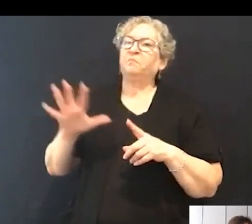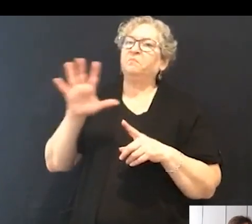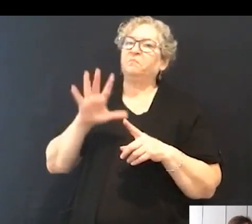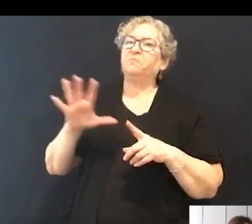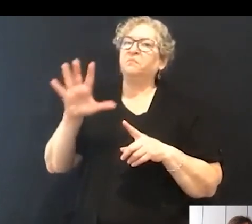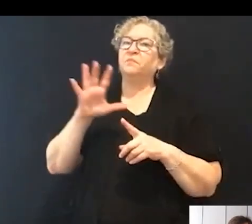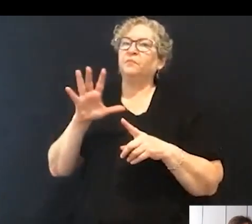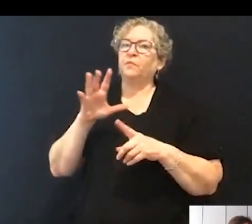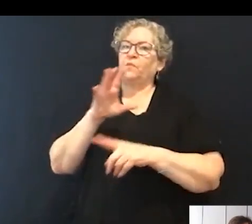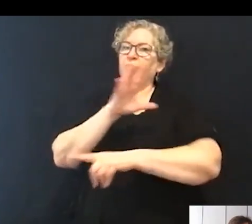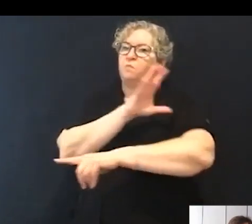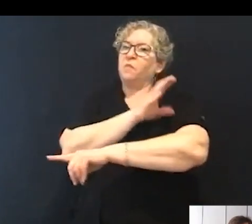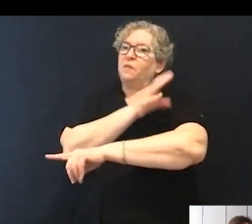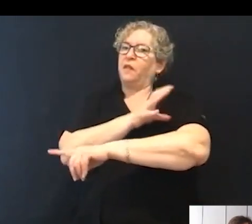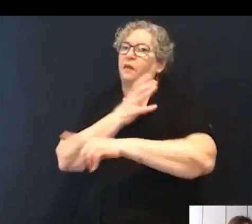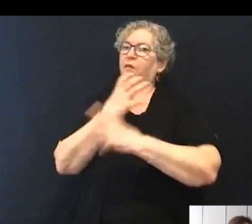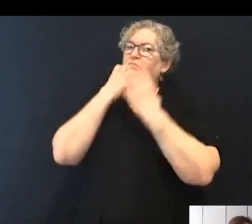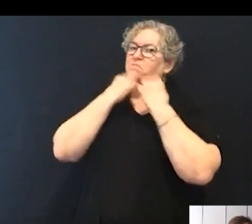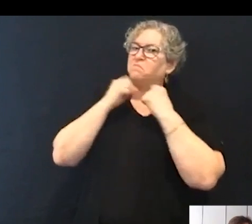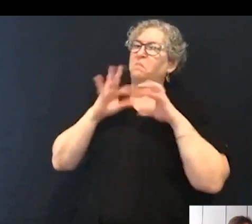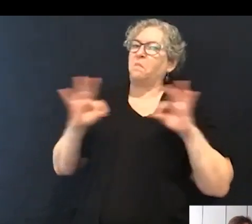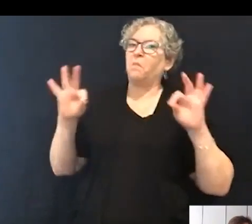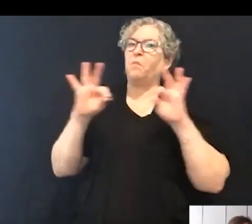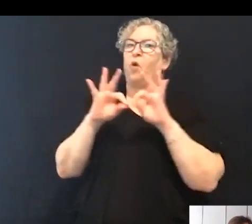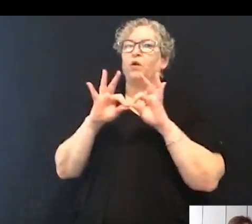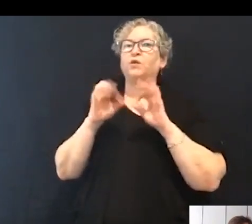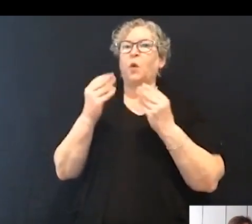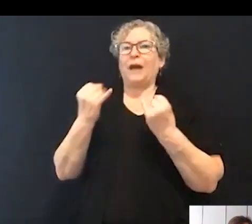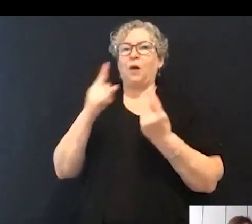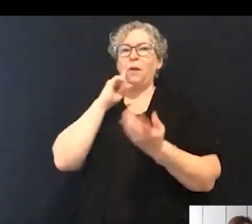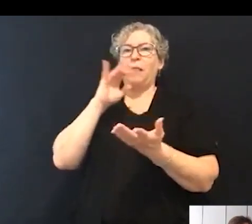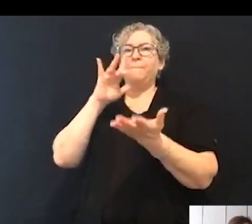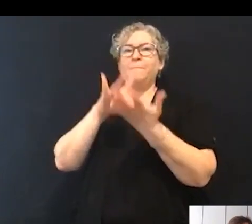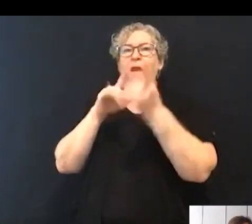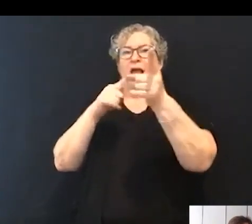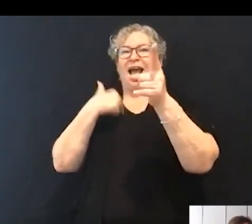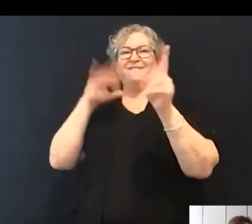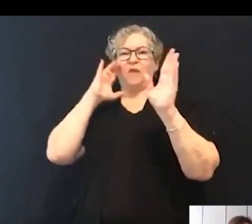is clinically meaningful. So here in the middle, you see a graph.